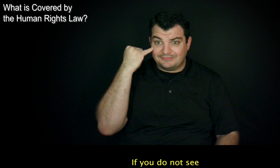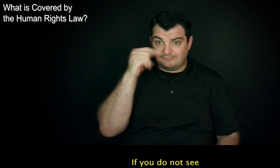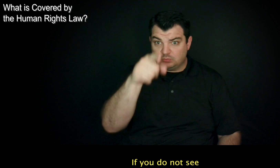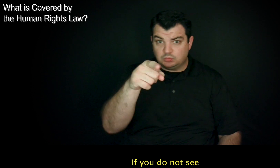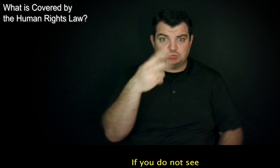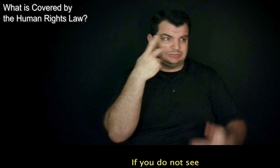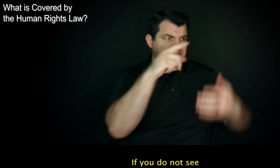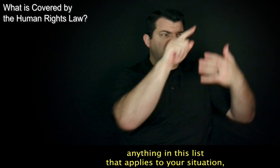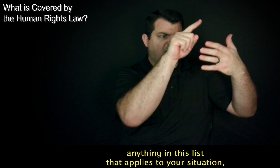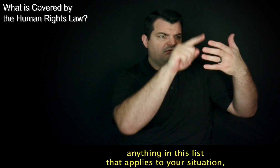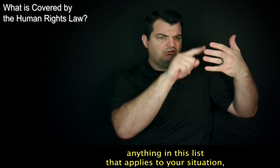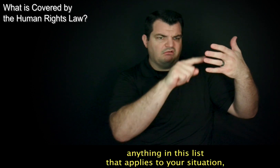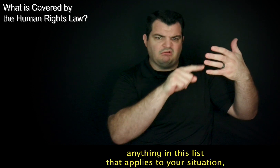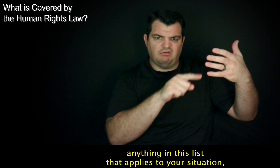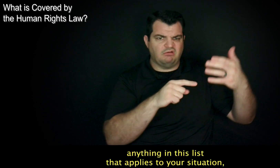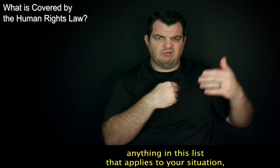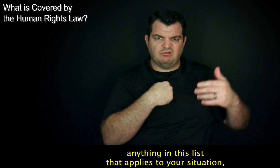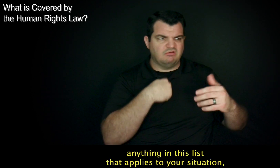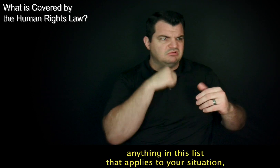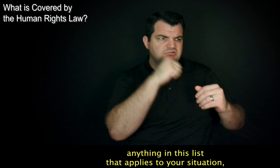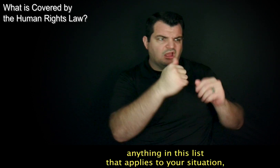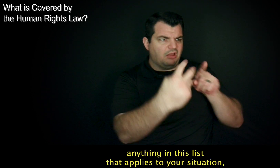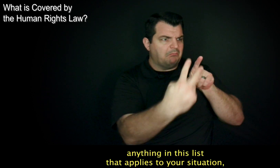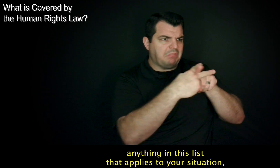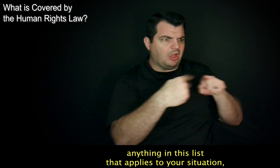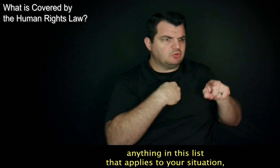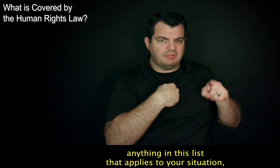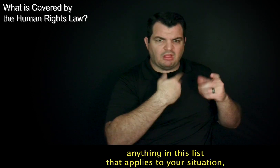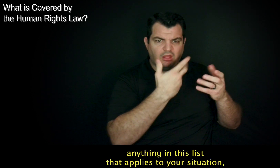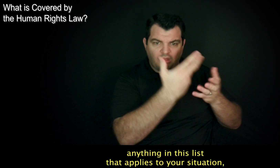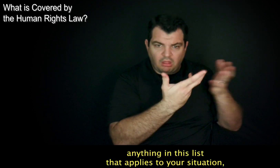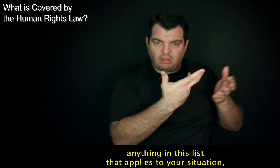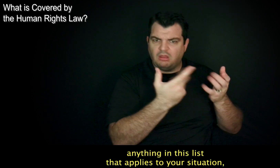If you do not see anything in this list that applies to your situation,